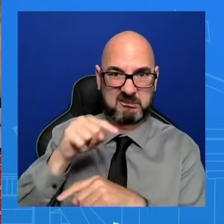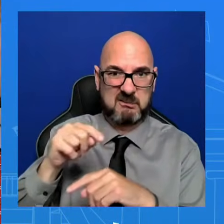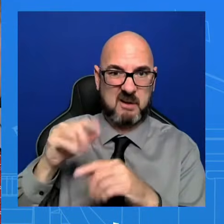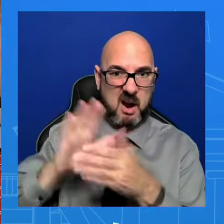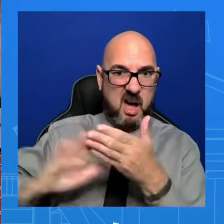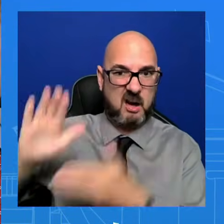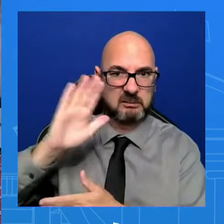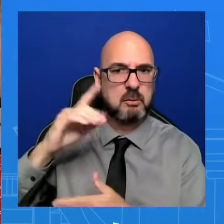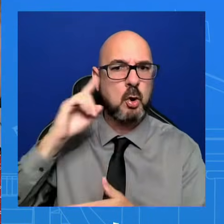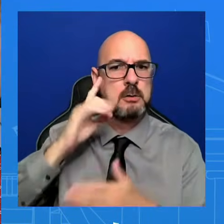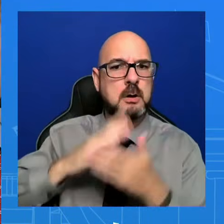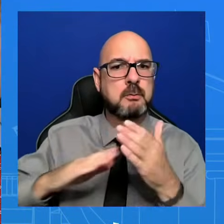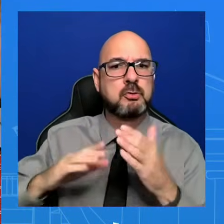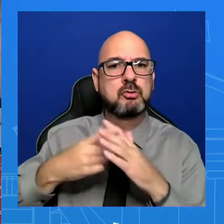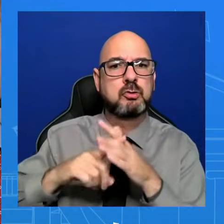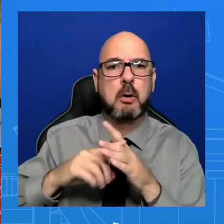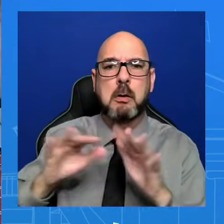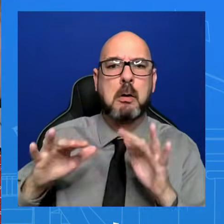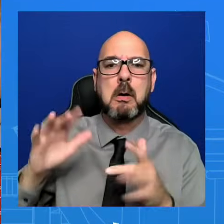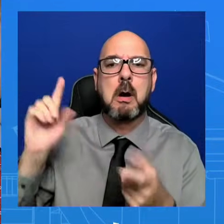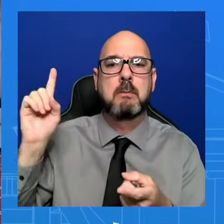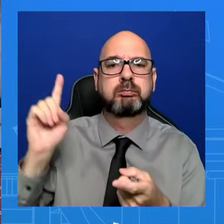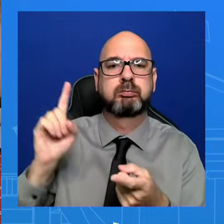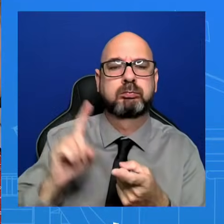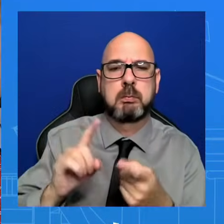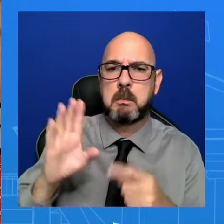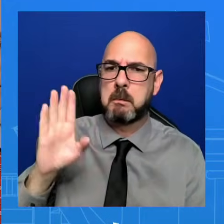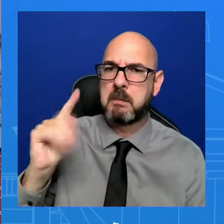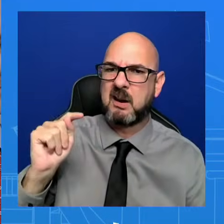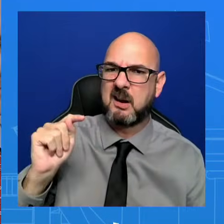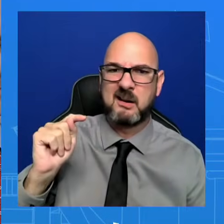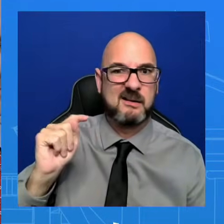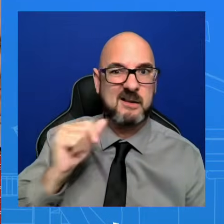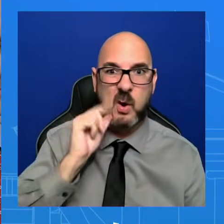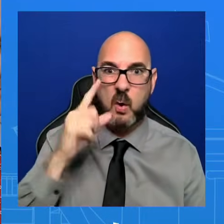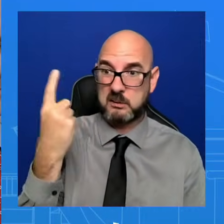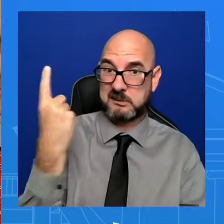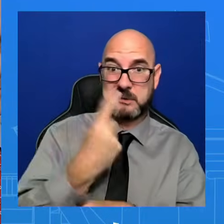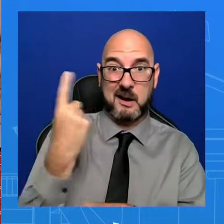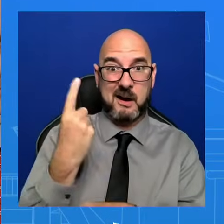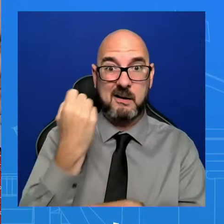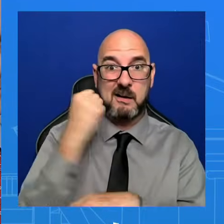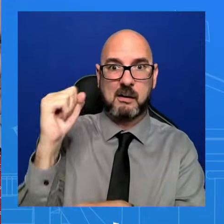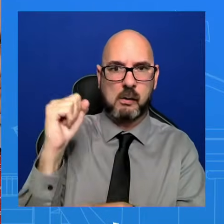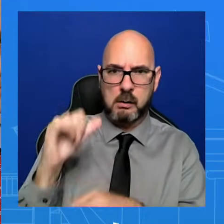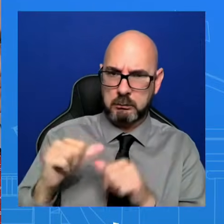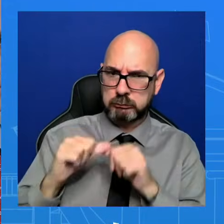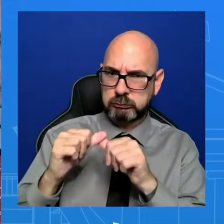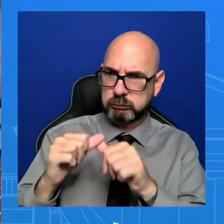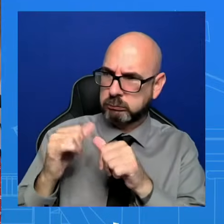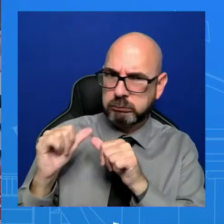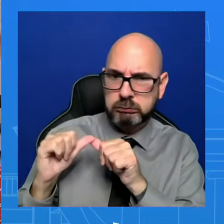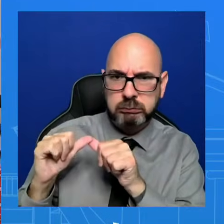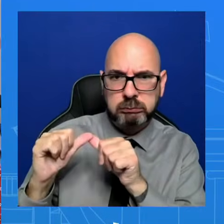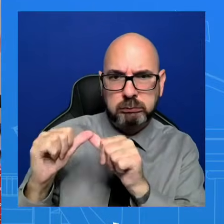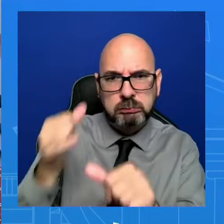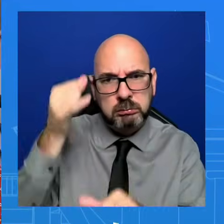But they're not just a one-day protest; this has been going on for quite some time. Is there some concern within the Biden administration